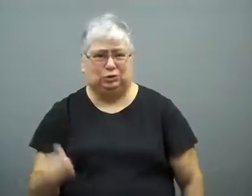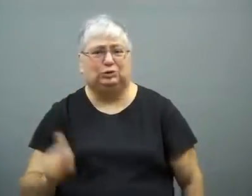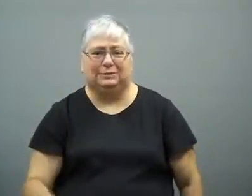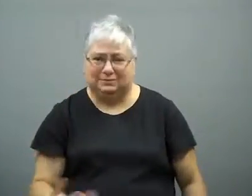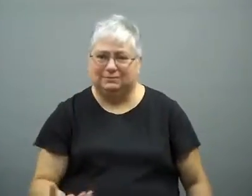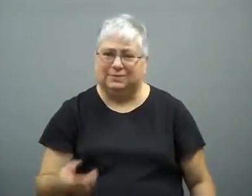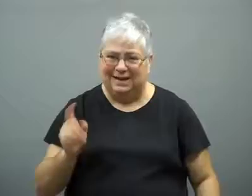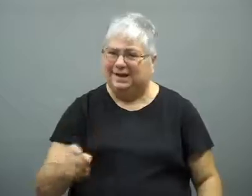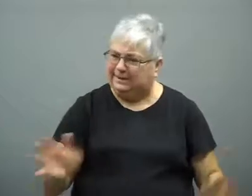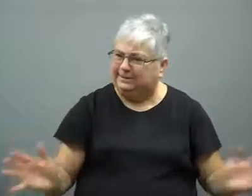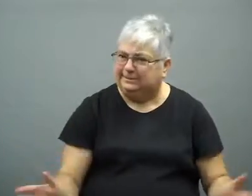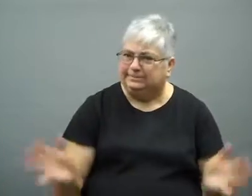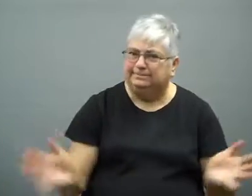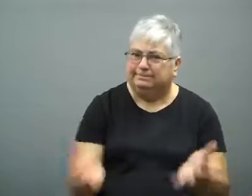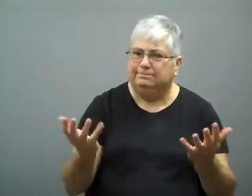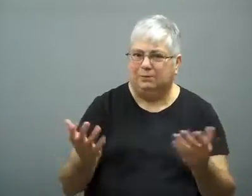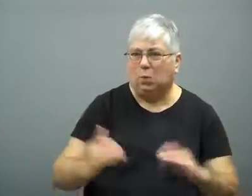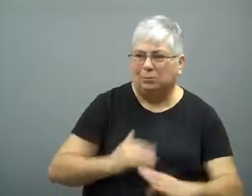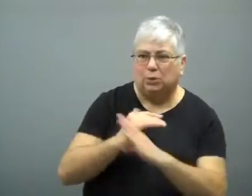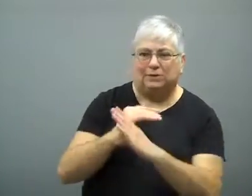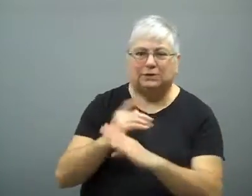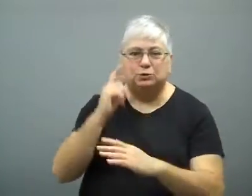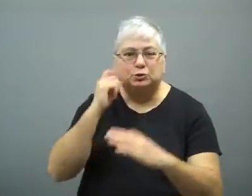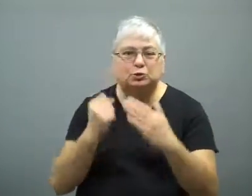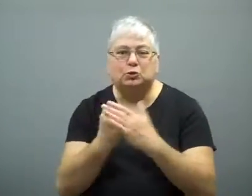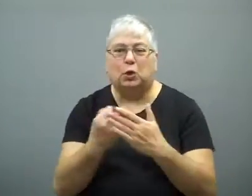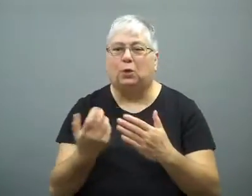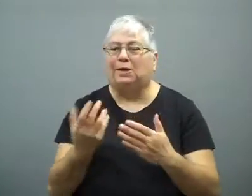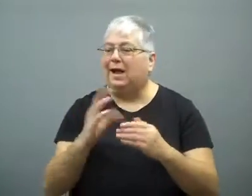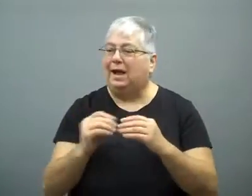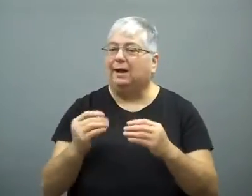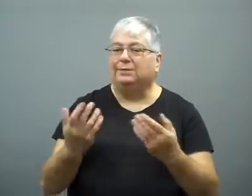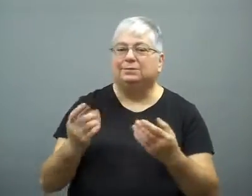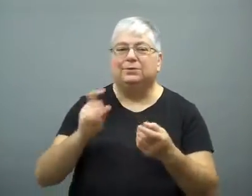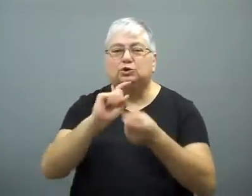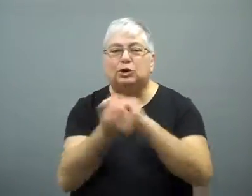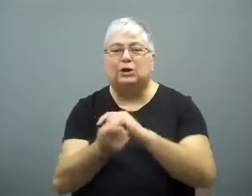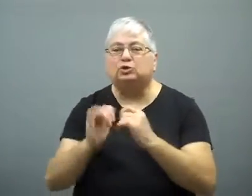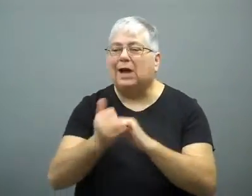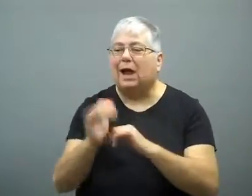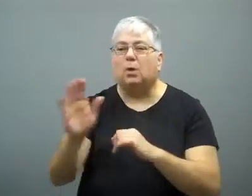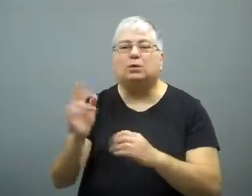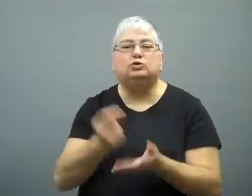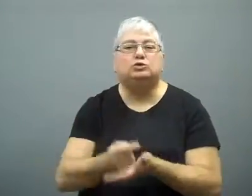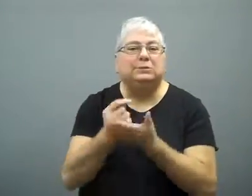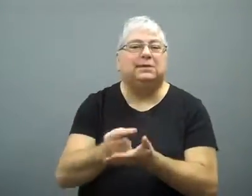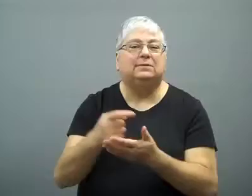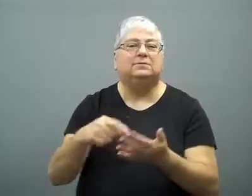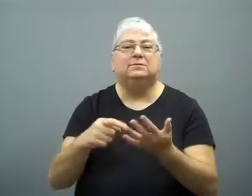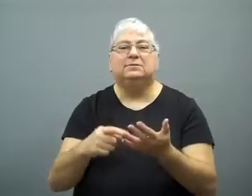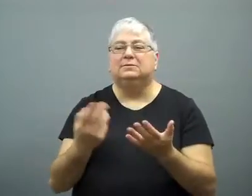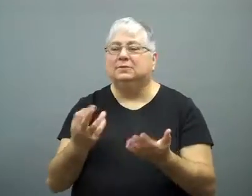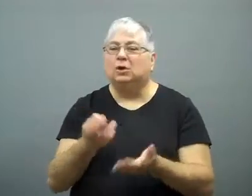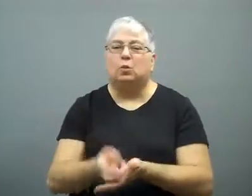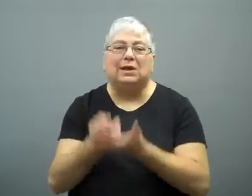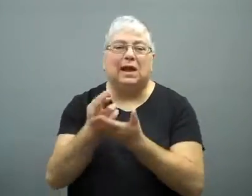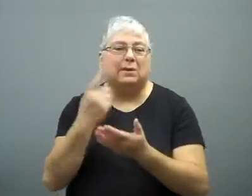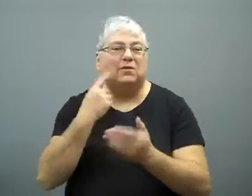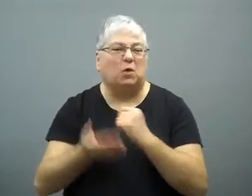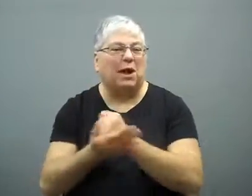Stroke prevention should be encouraged,